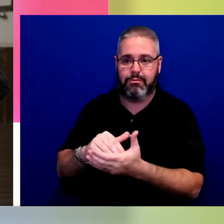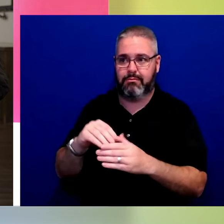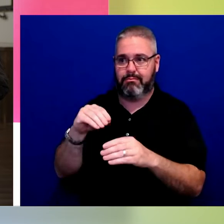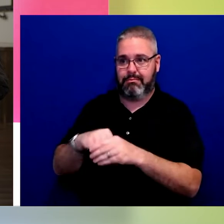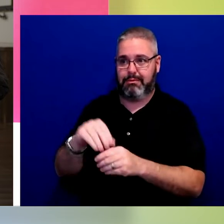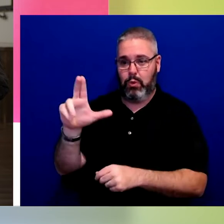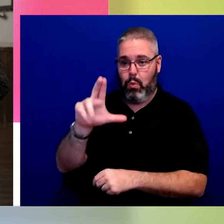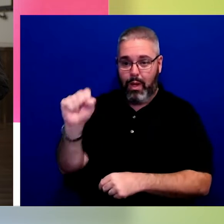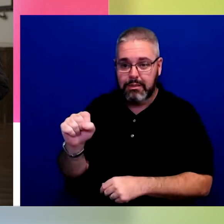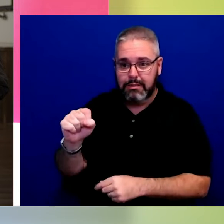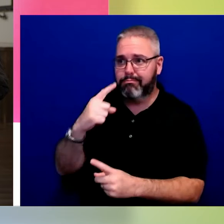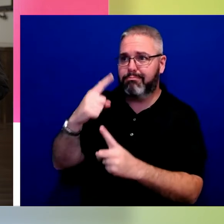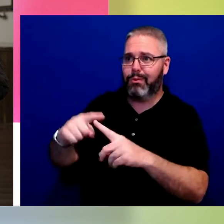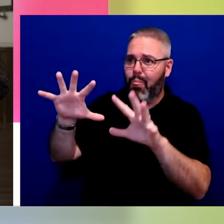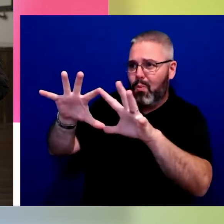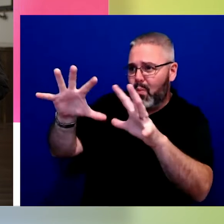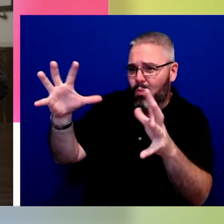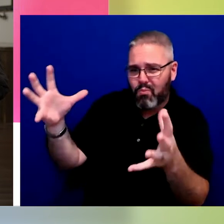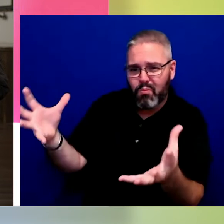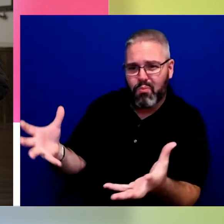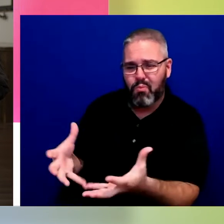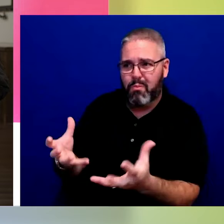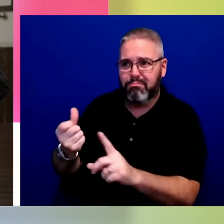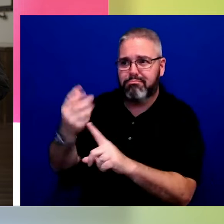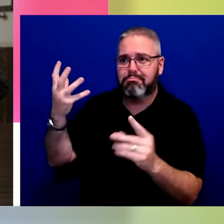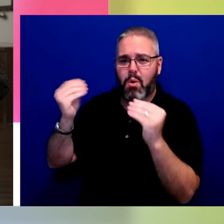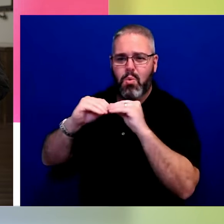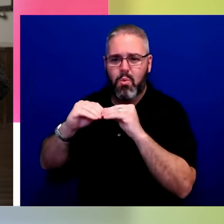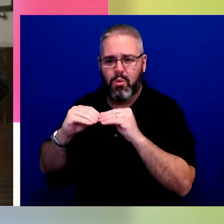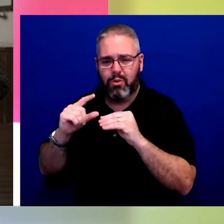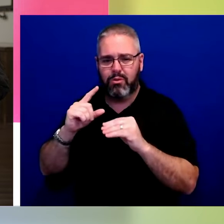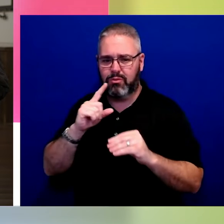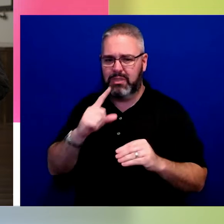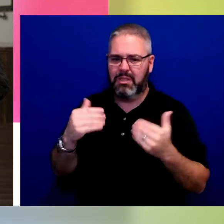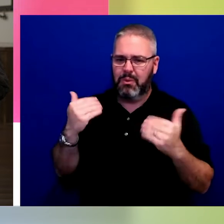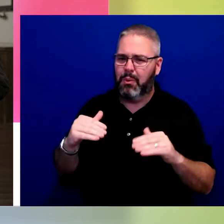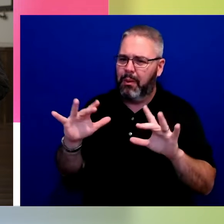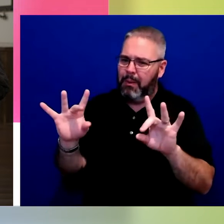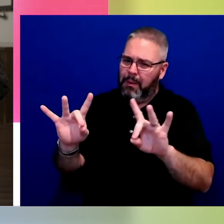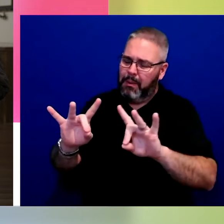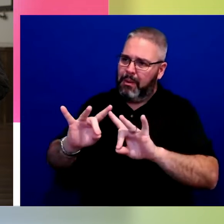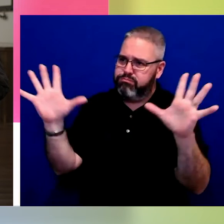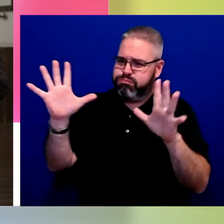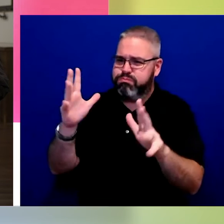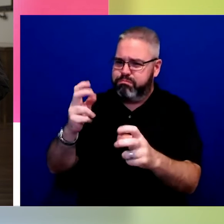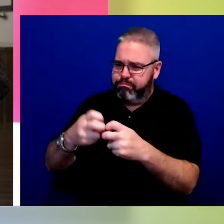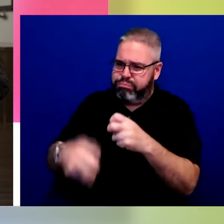and you're connected to so many of them. It's horribly hard to diagnose.